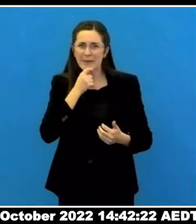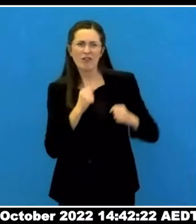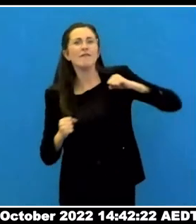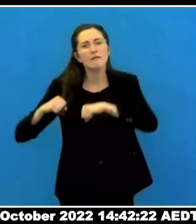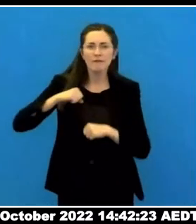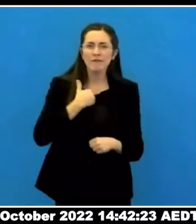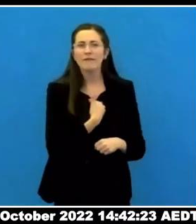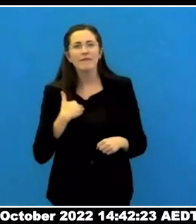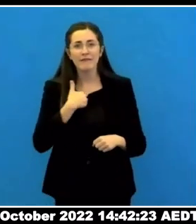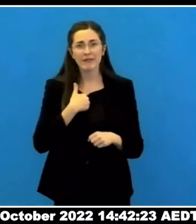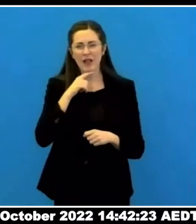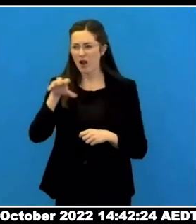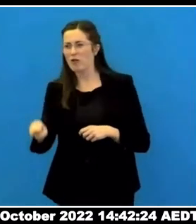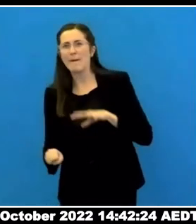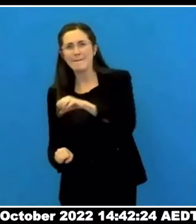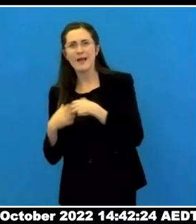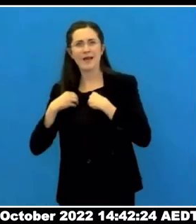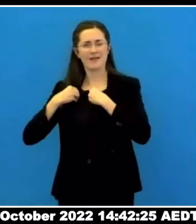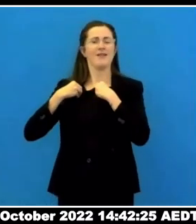She might grab their T shirts or push them down.